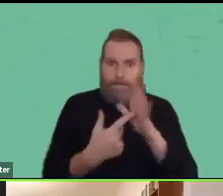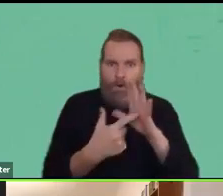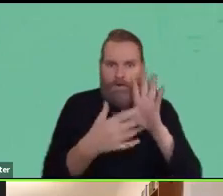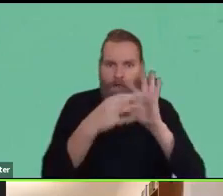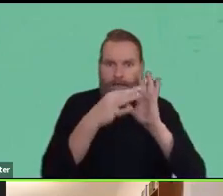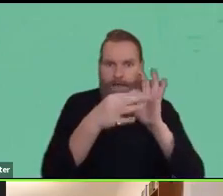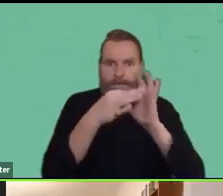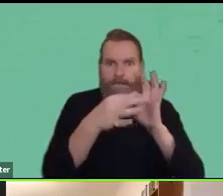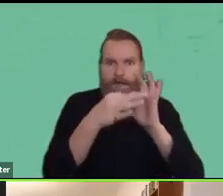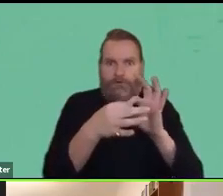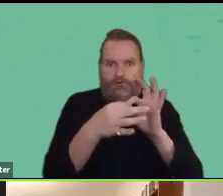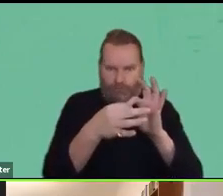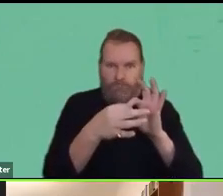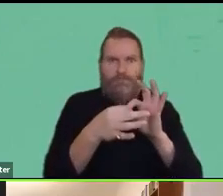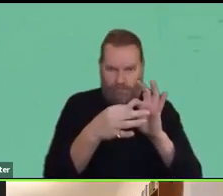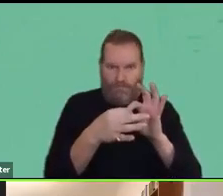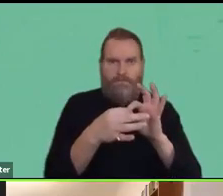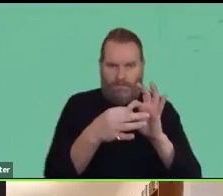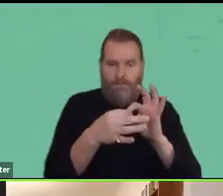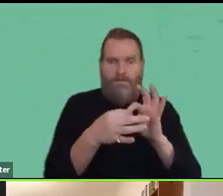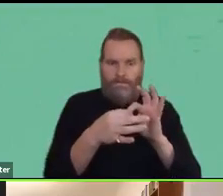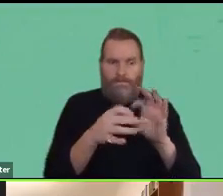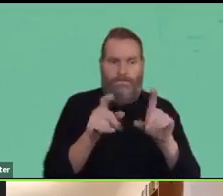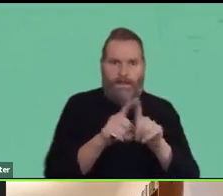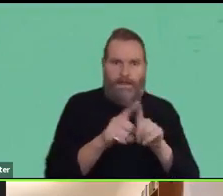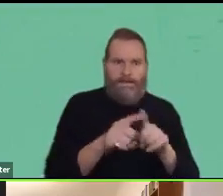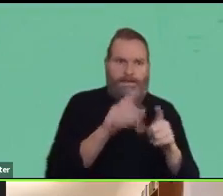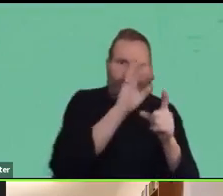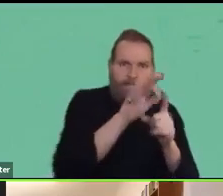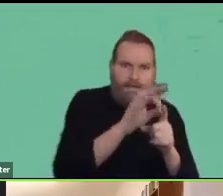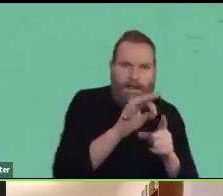a lot of people in the last ballot had ballot papers sent to their workplace addresses and